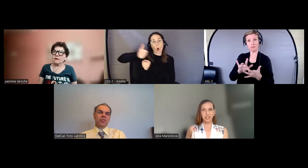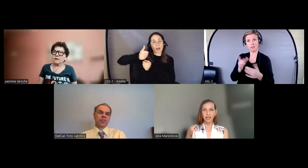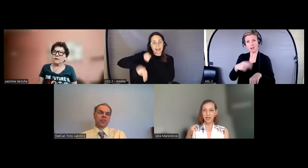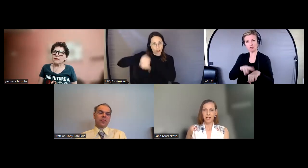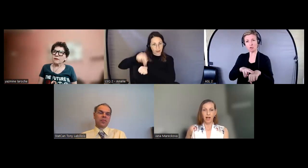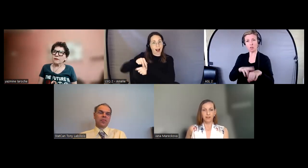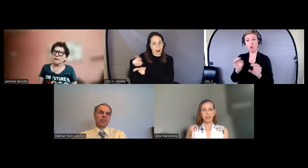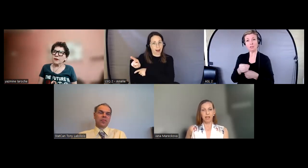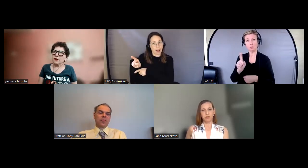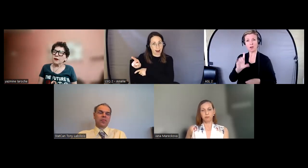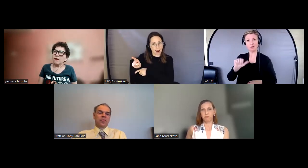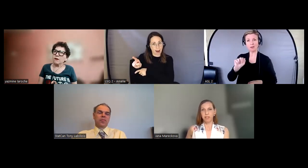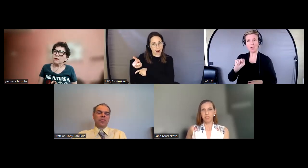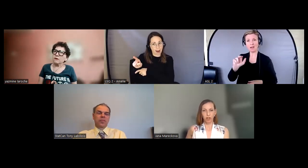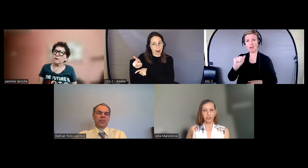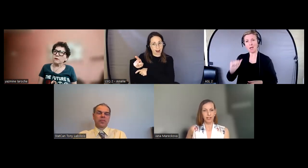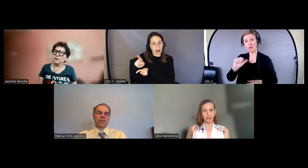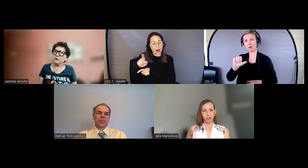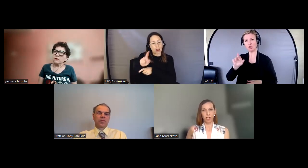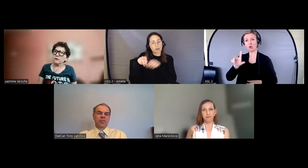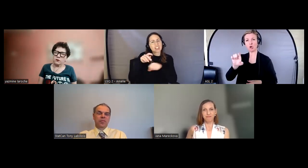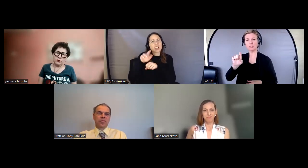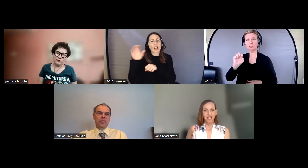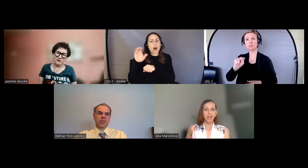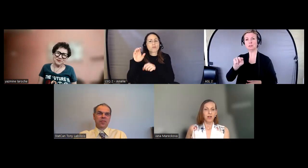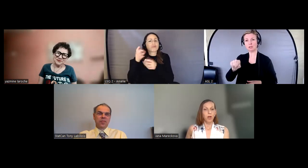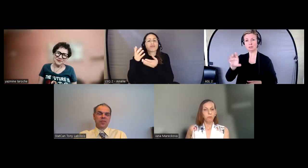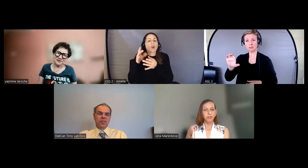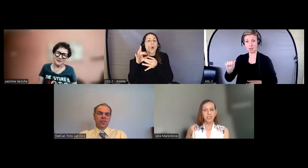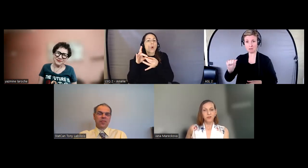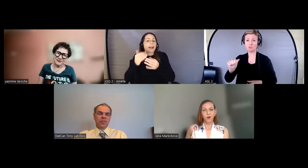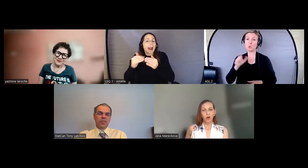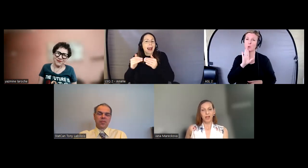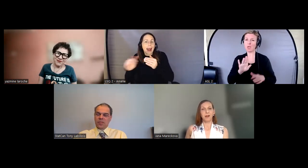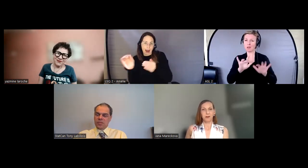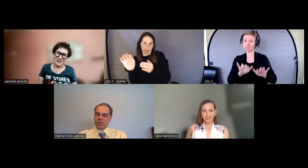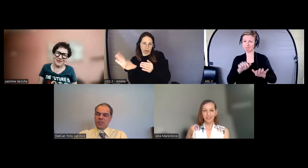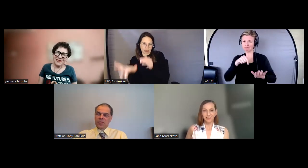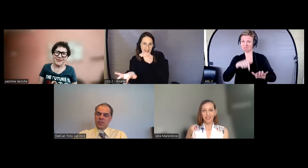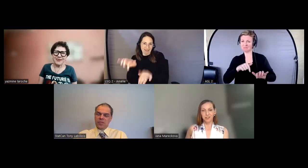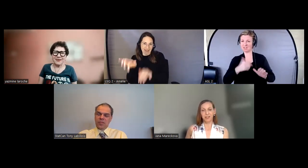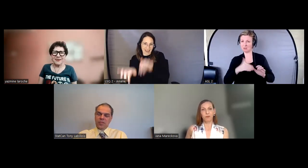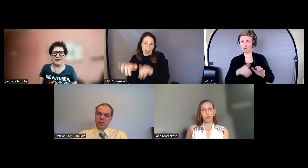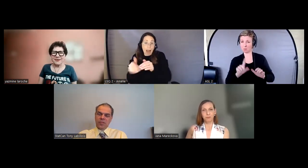the email address will be shared in the chat we hope to see you all at our next can connect